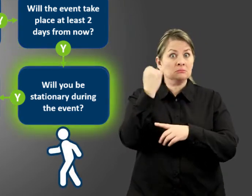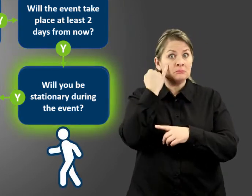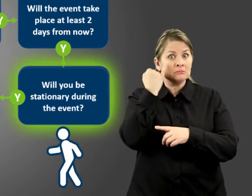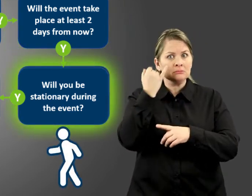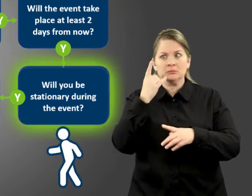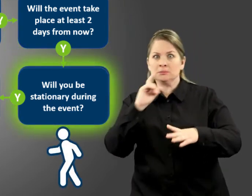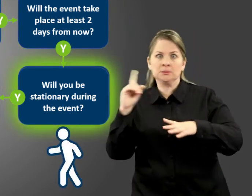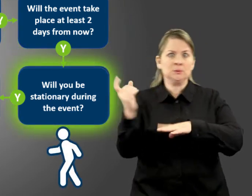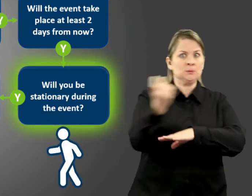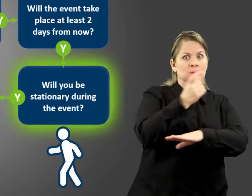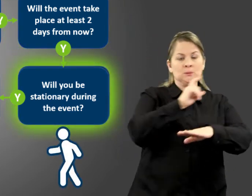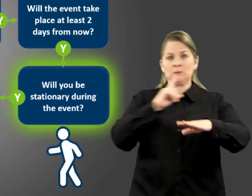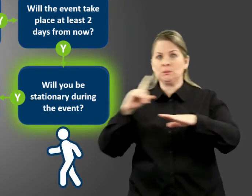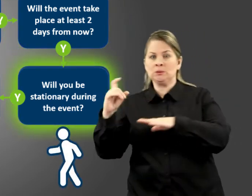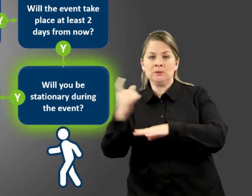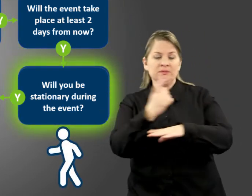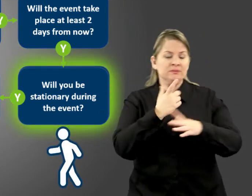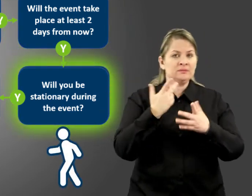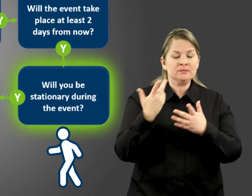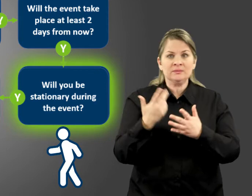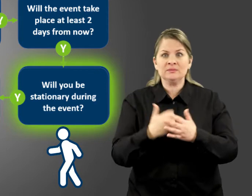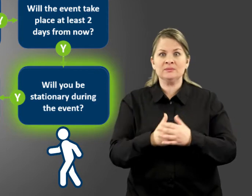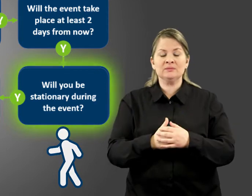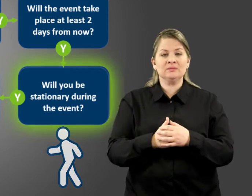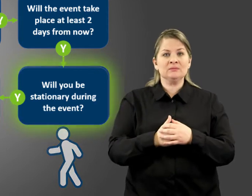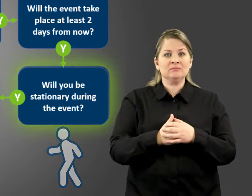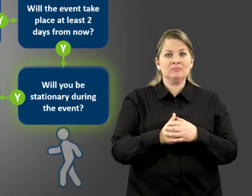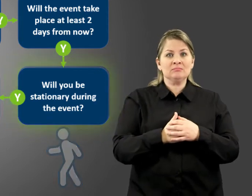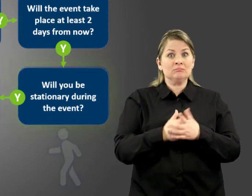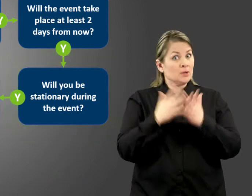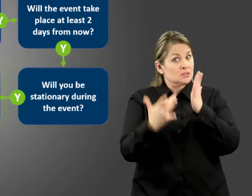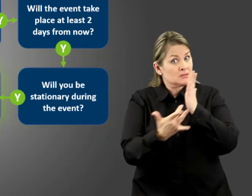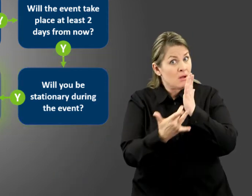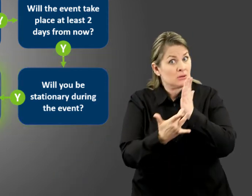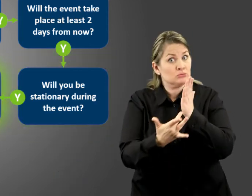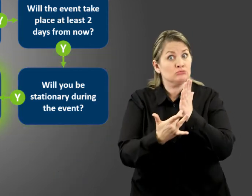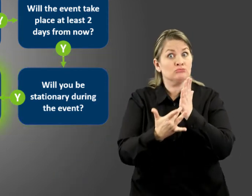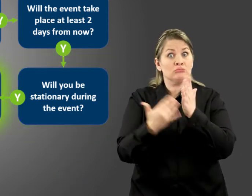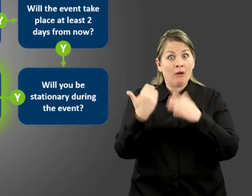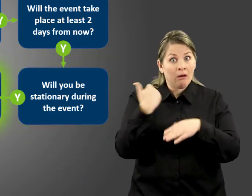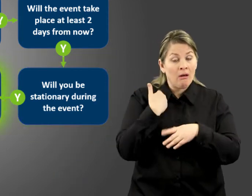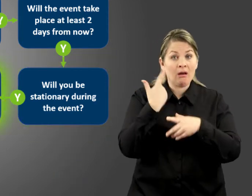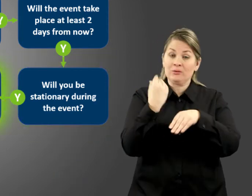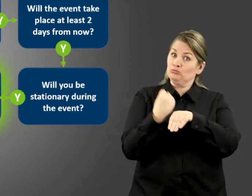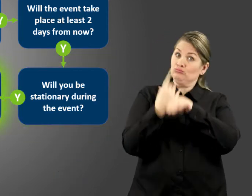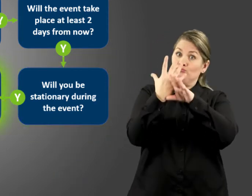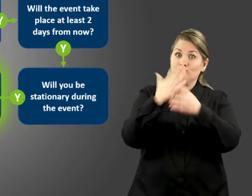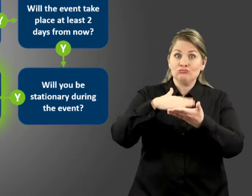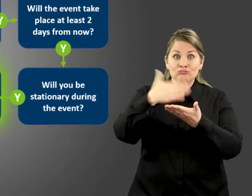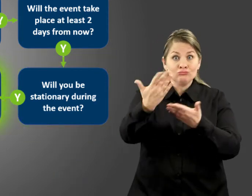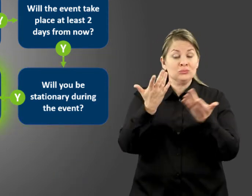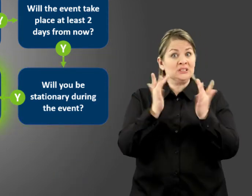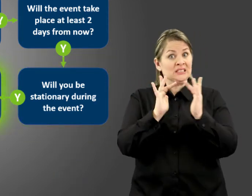If you will be moving around during the communication. Your access to common video technology.